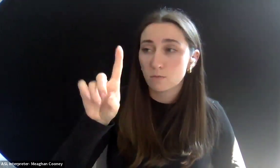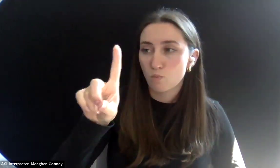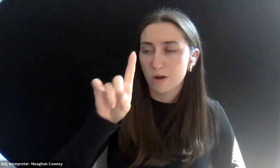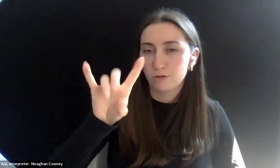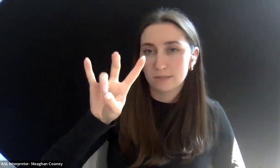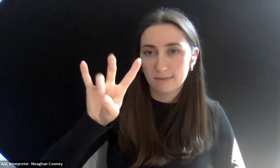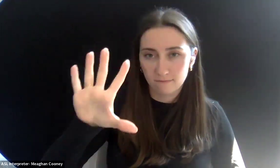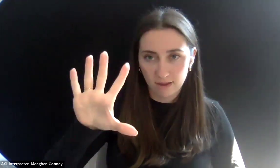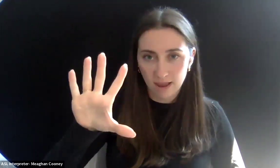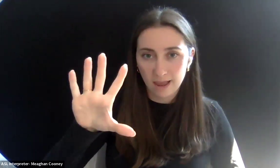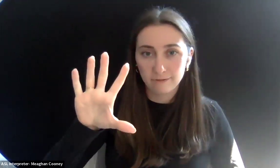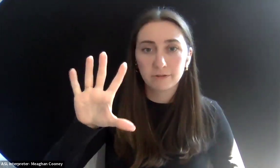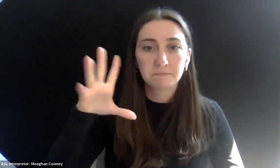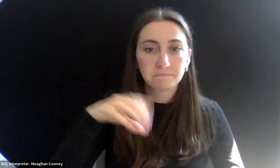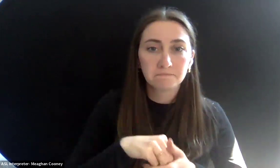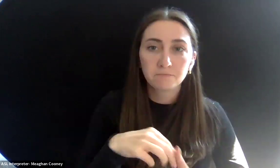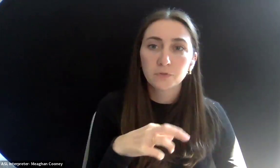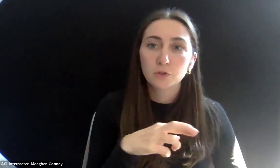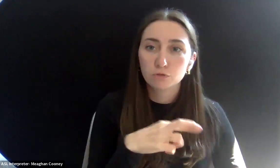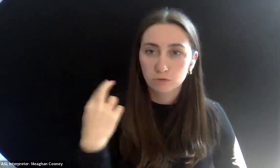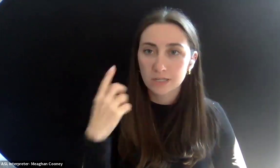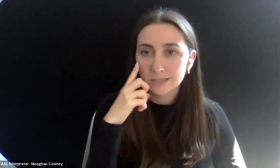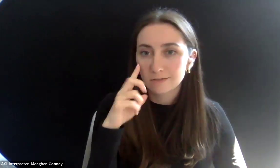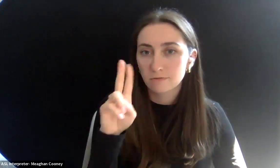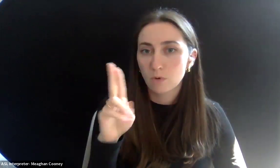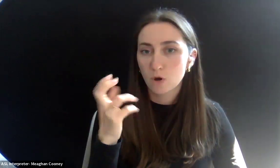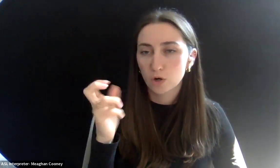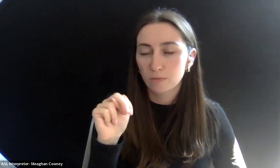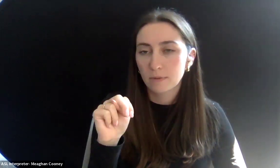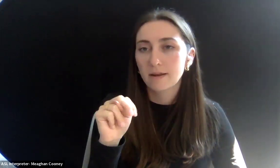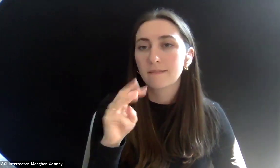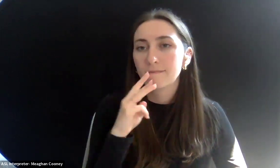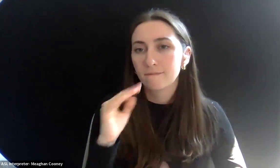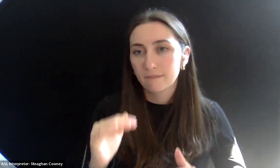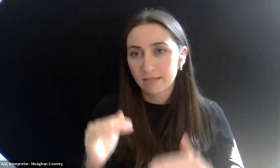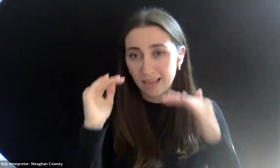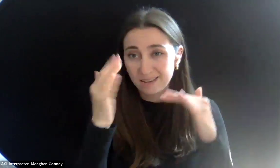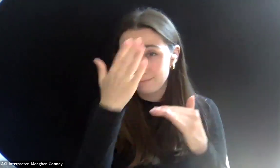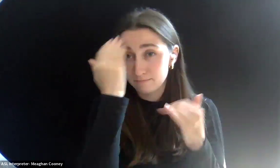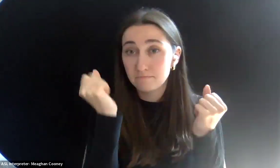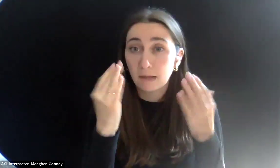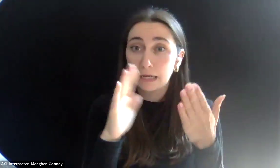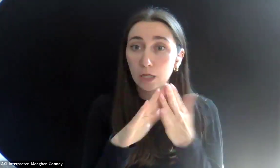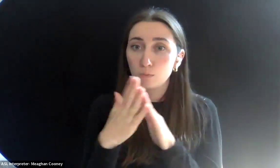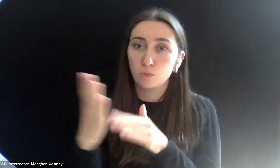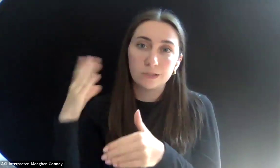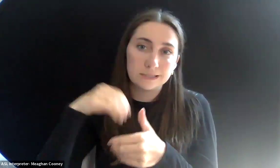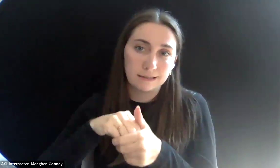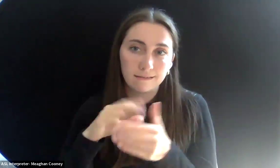urban flooding given that many of these communities are in urbanized locations and extreme heat as well.